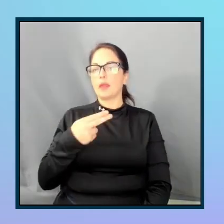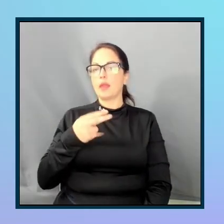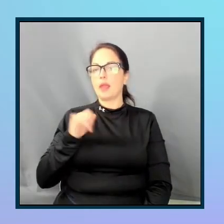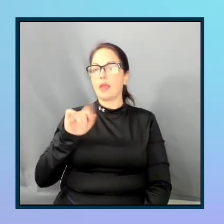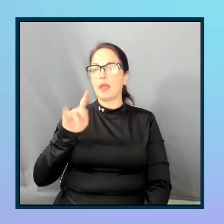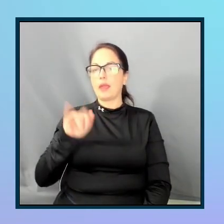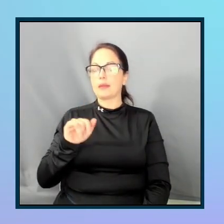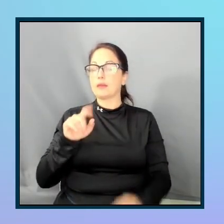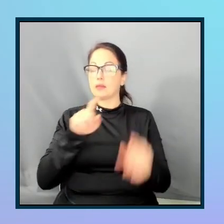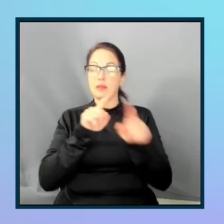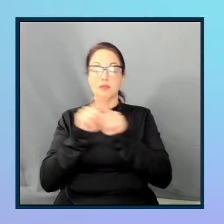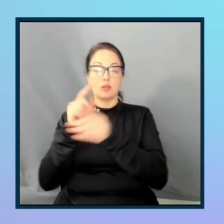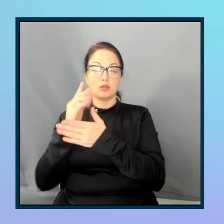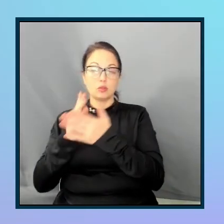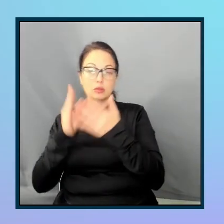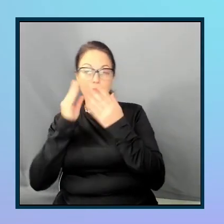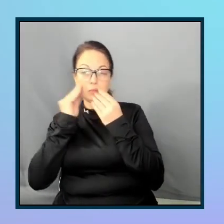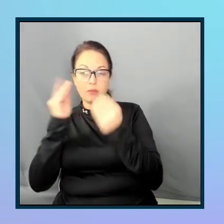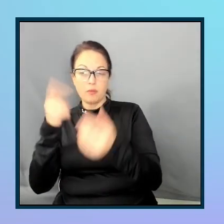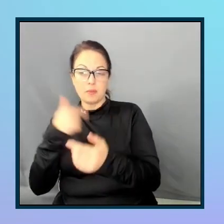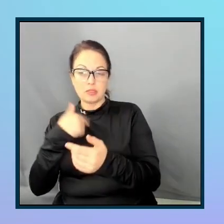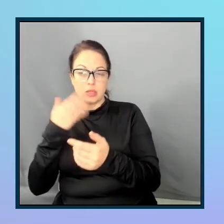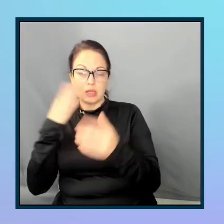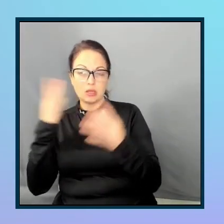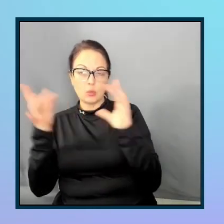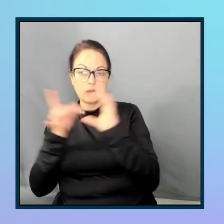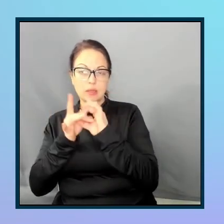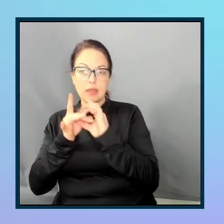that I know is related to the aging,